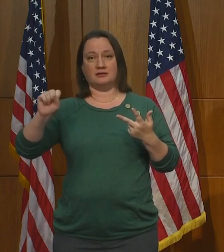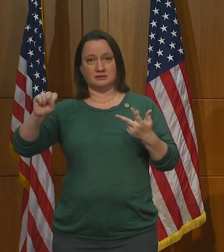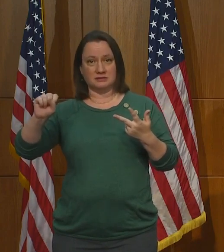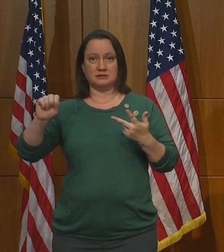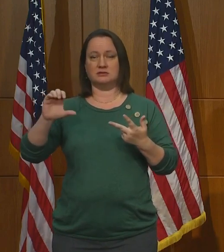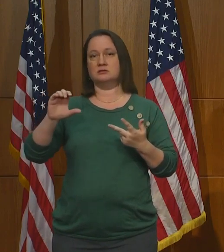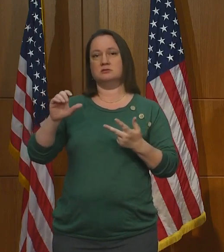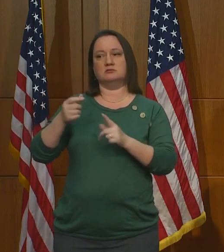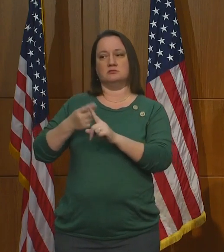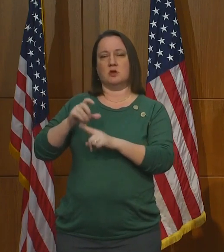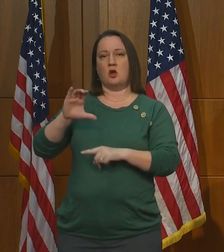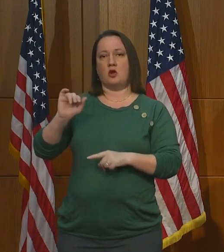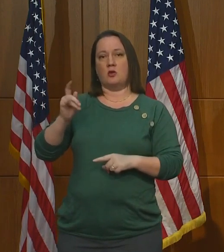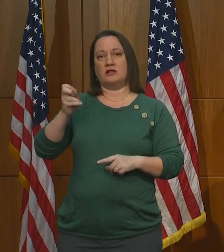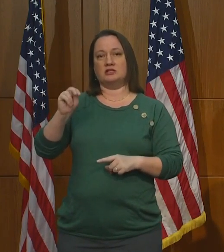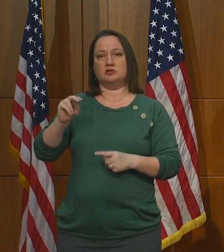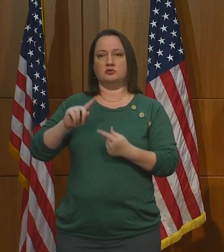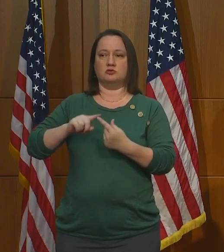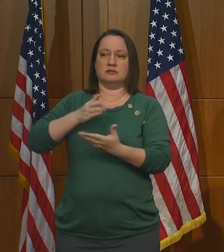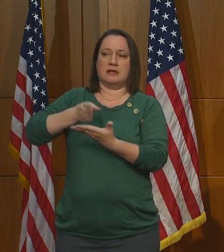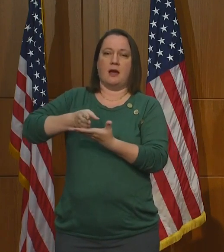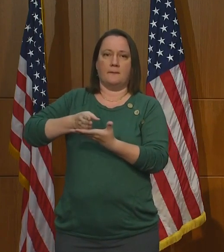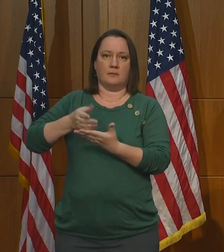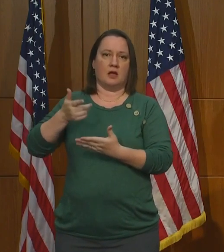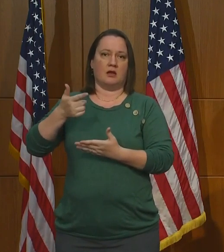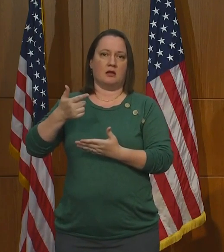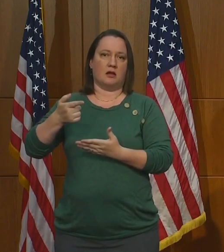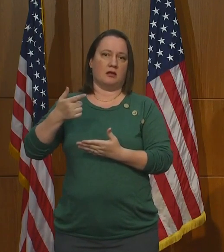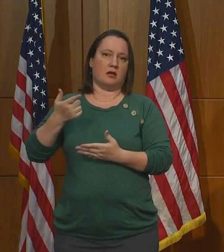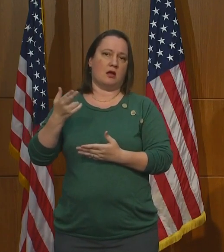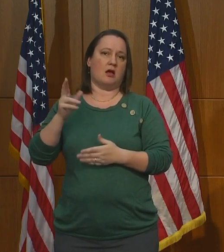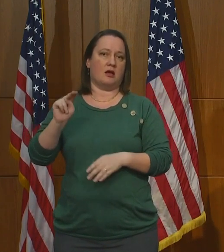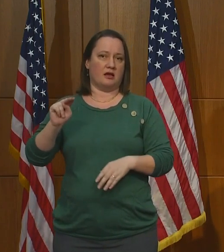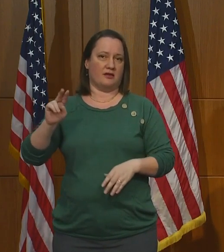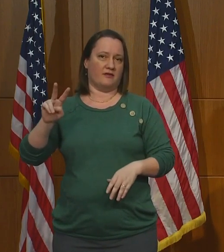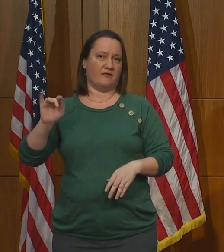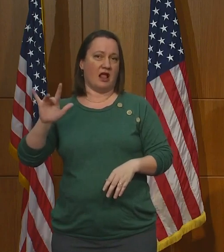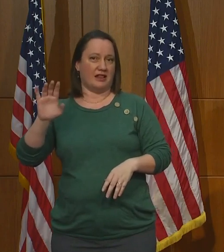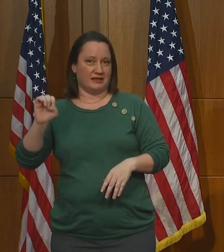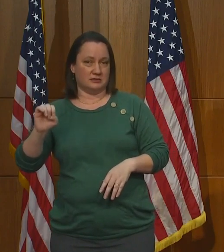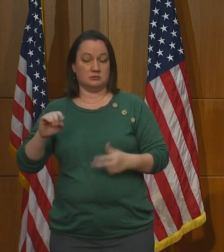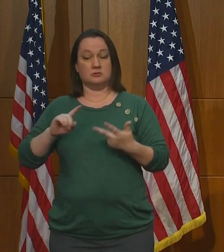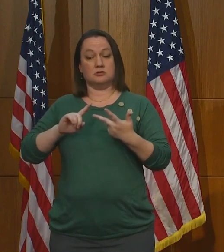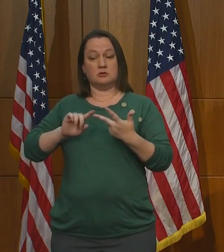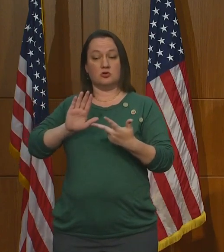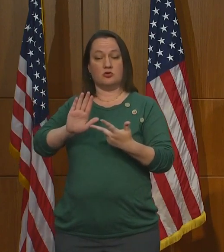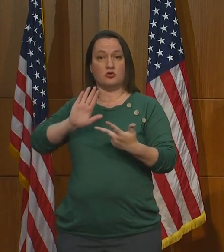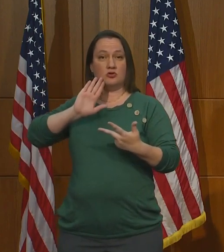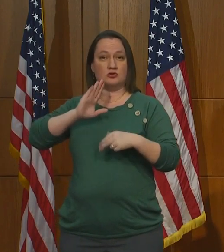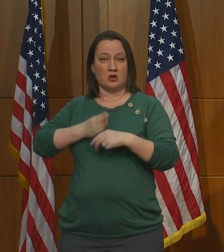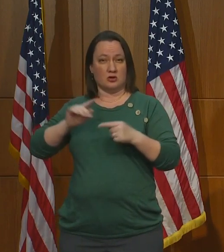IMPORTING LOW LORI HAAS OF THE COALITION COALITION TO STOP GUN